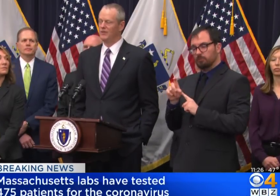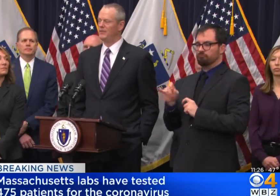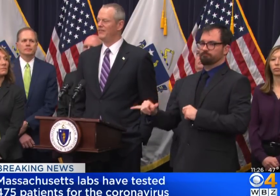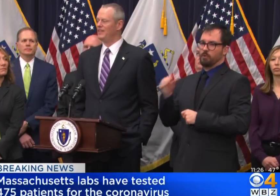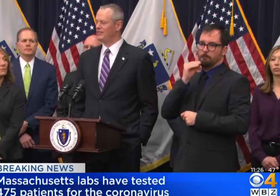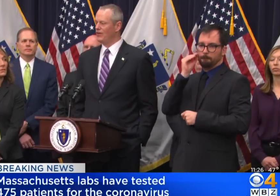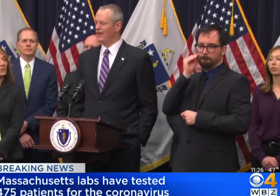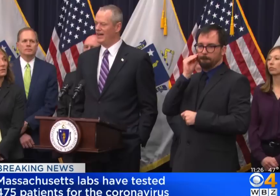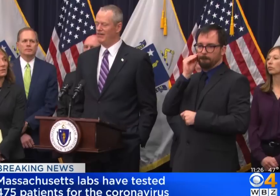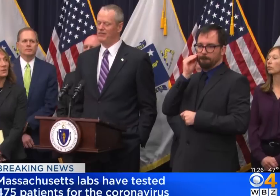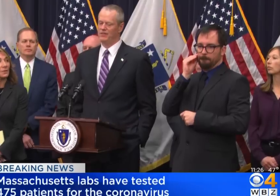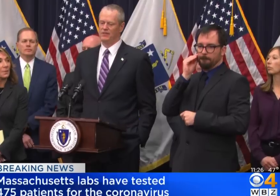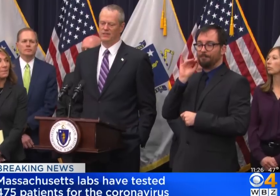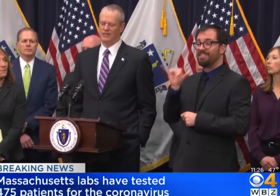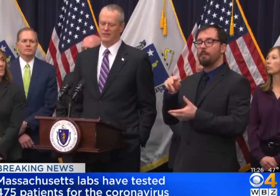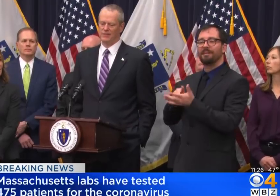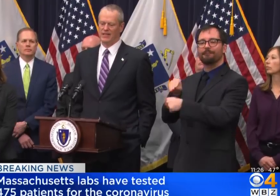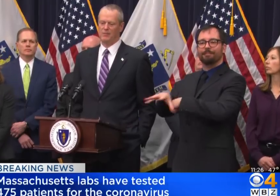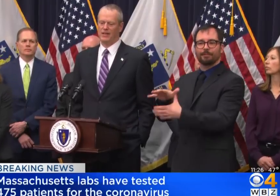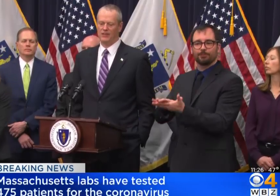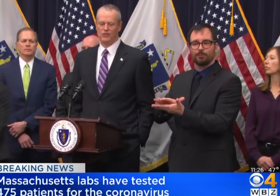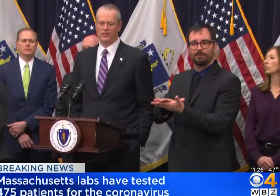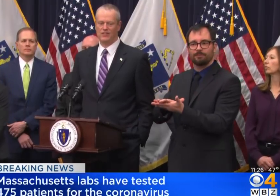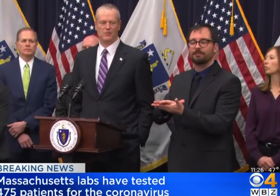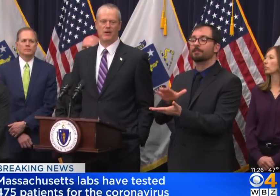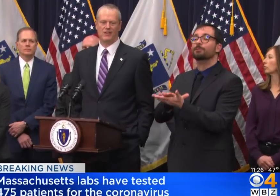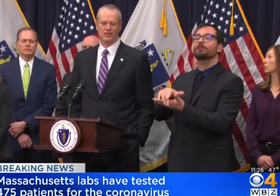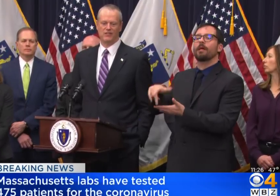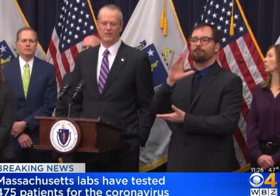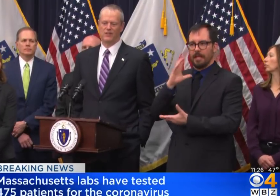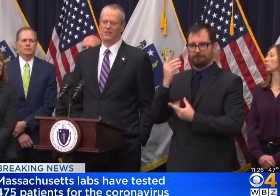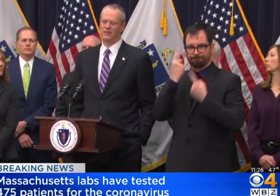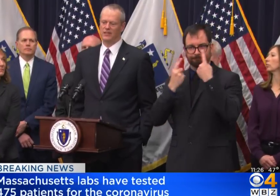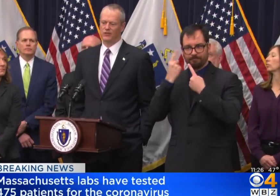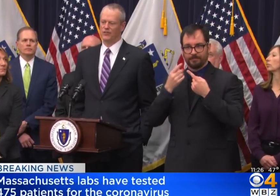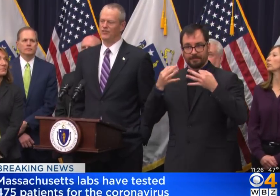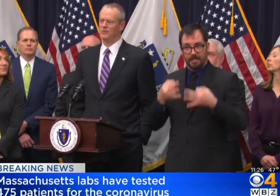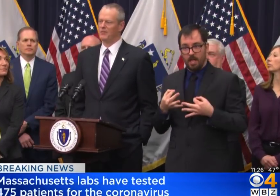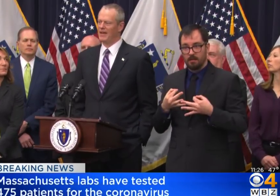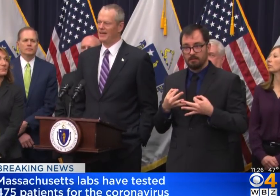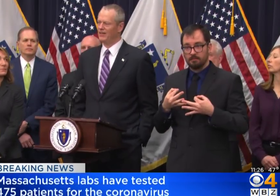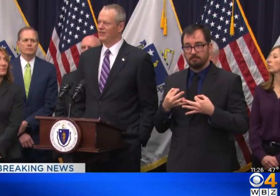PARENT WHO IS SYMPTOMATIC AND TEST POSITIVE, THEY SHOULD CLOSE FOR TWO WEEKS.